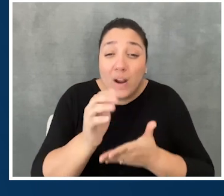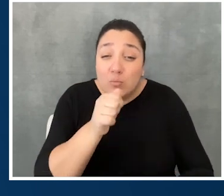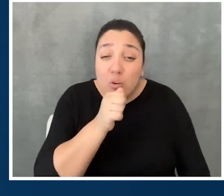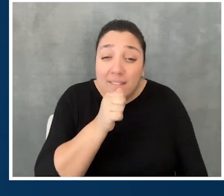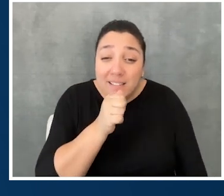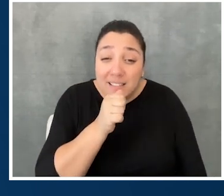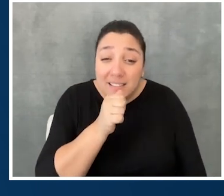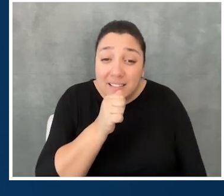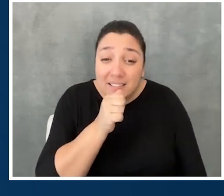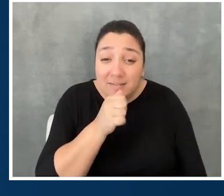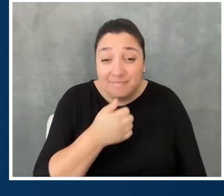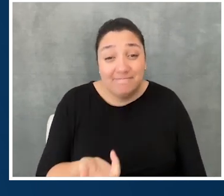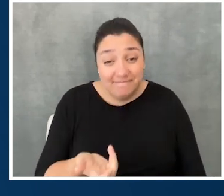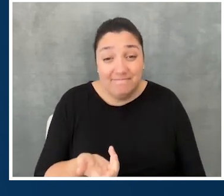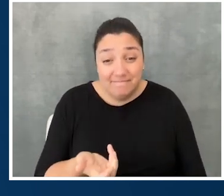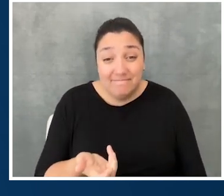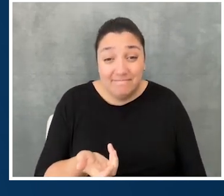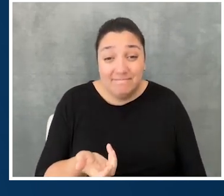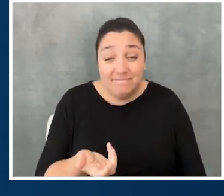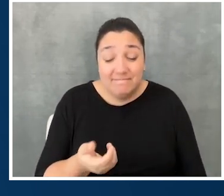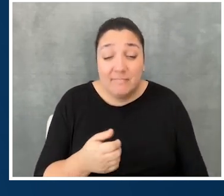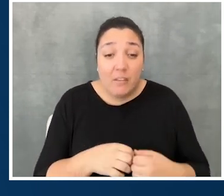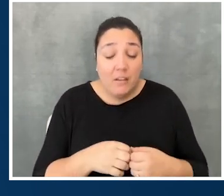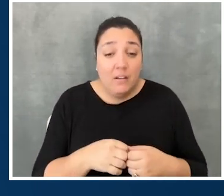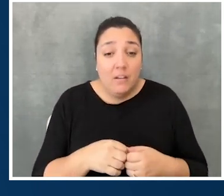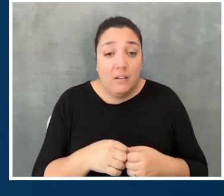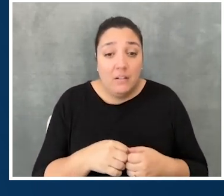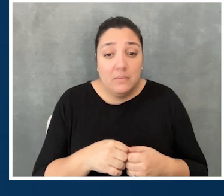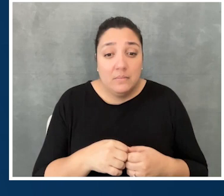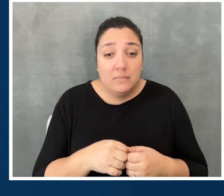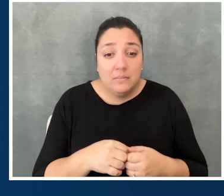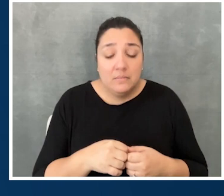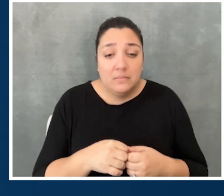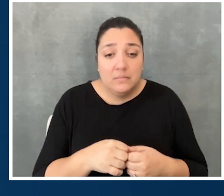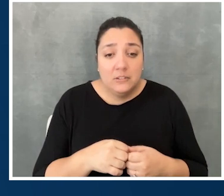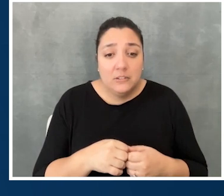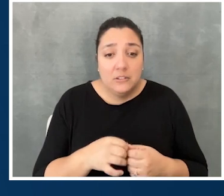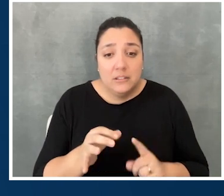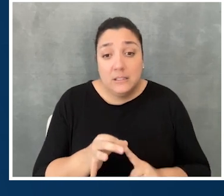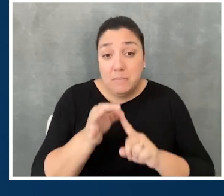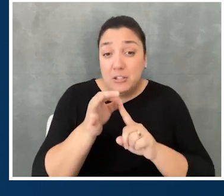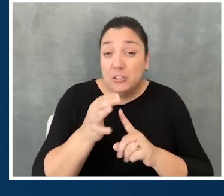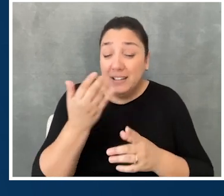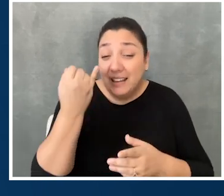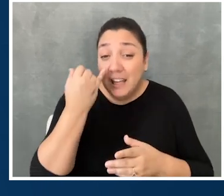especially for people who might, you know, be in an abusive relationship